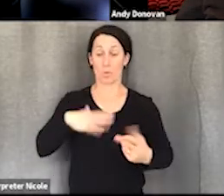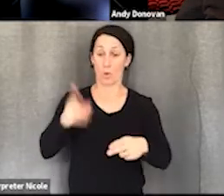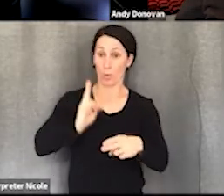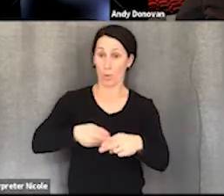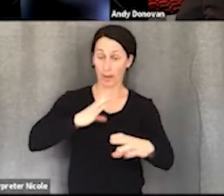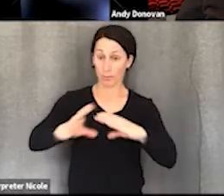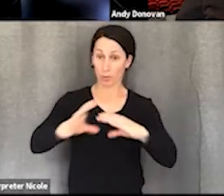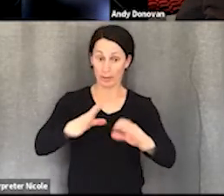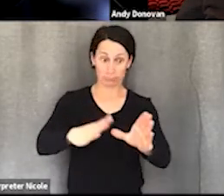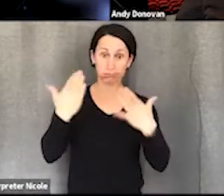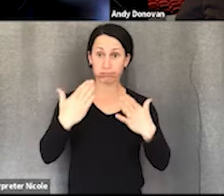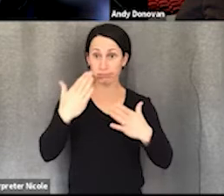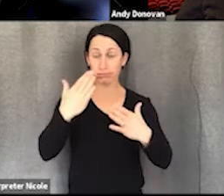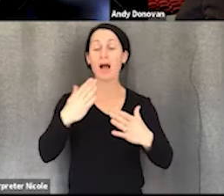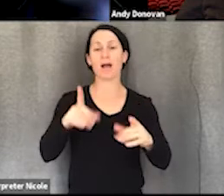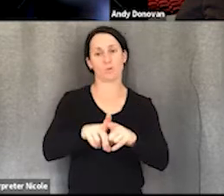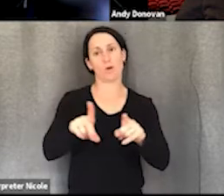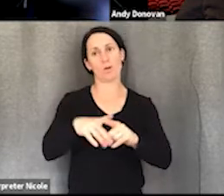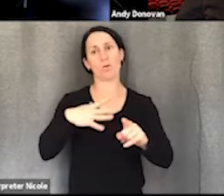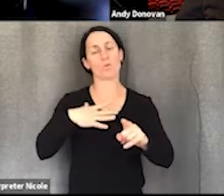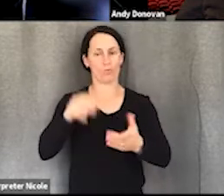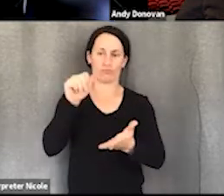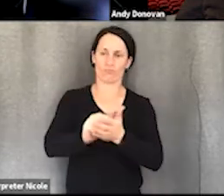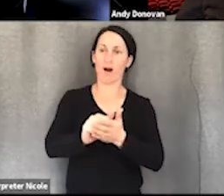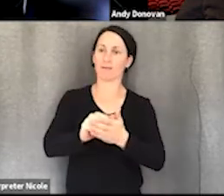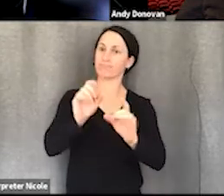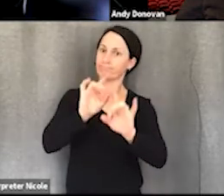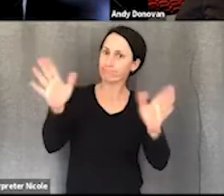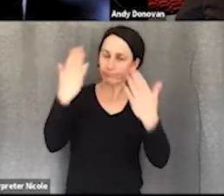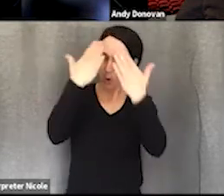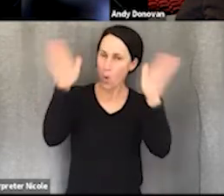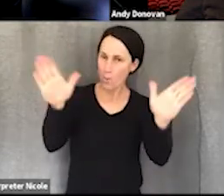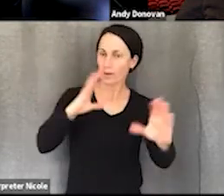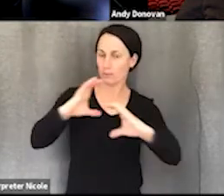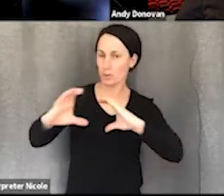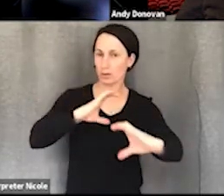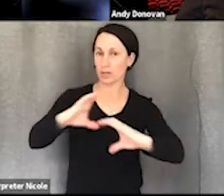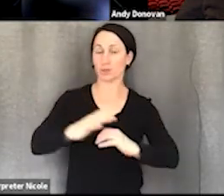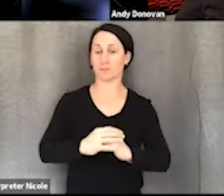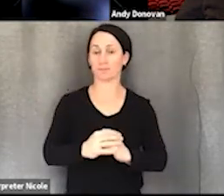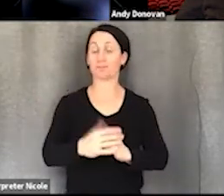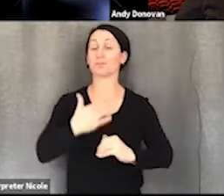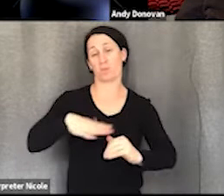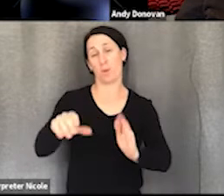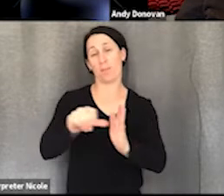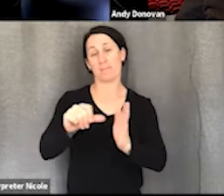transparency and where there is not an immediate resolution or outcome, just keeping people